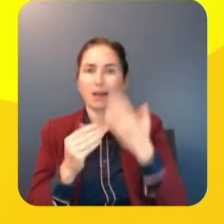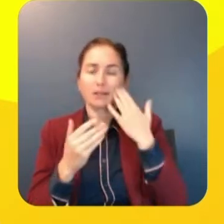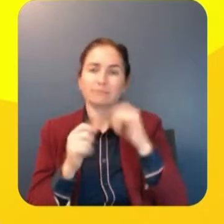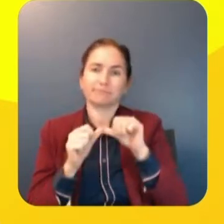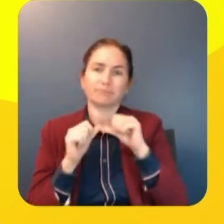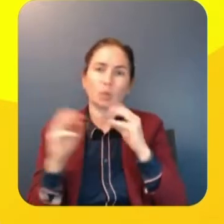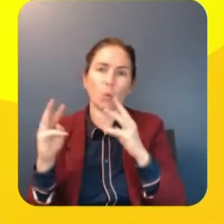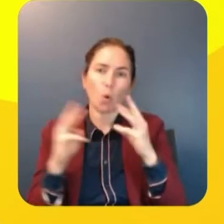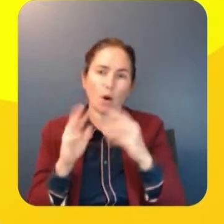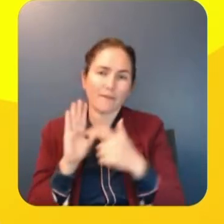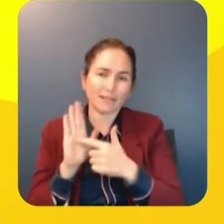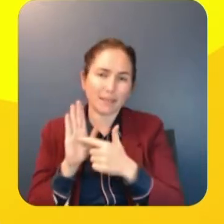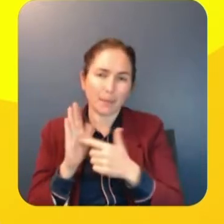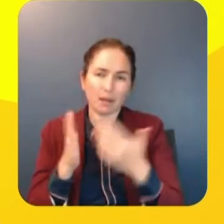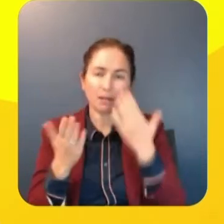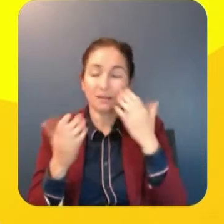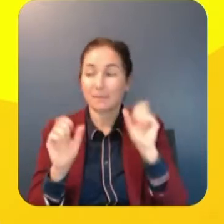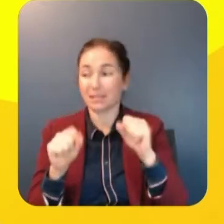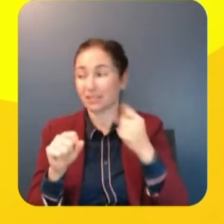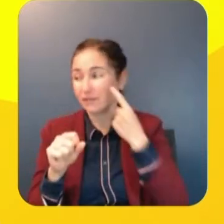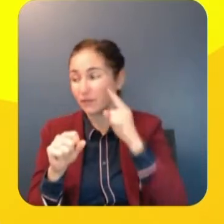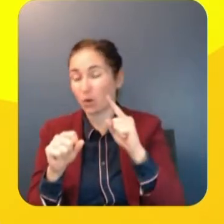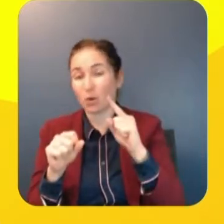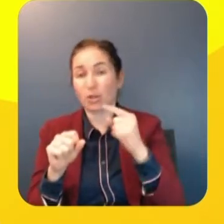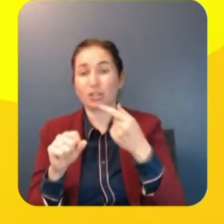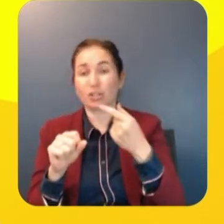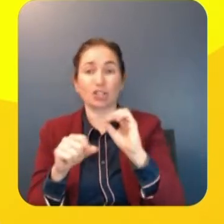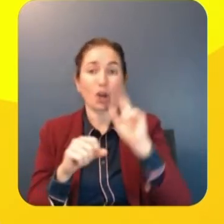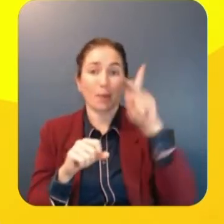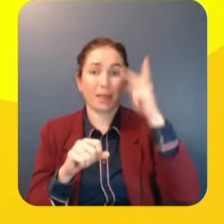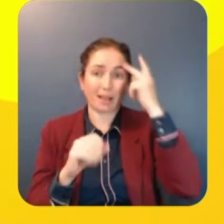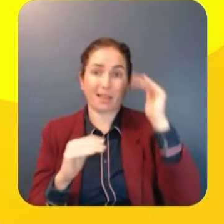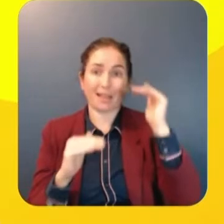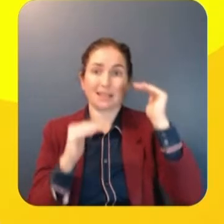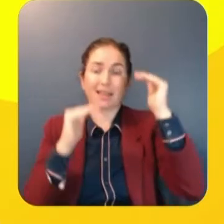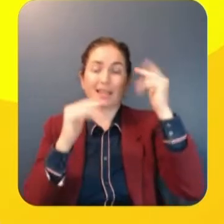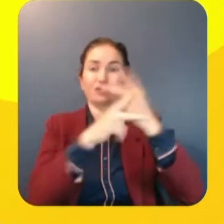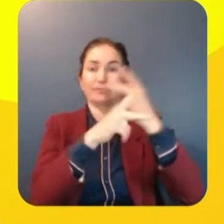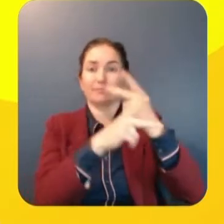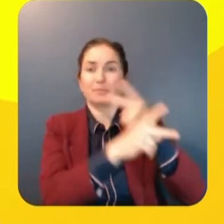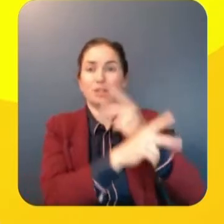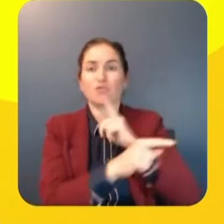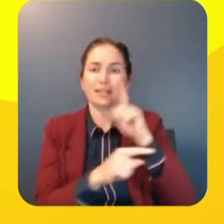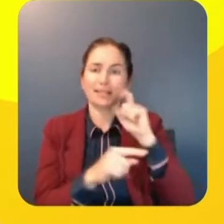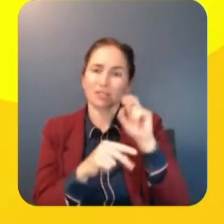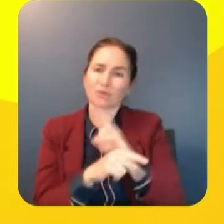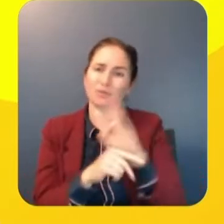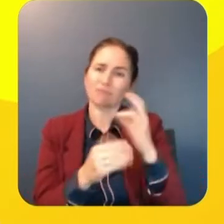and the potential for geopolitical escalation, we need to really use this as a moment to encourage people to invest